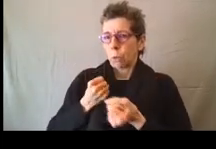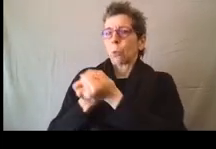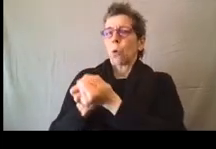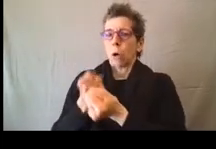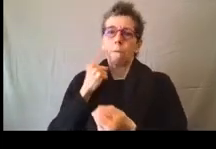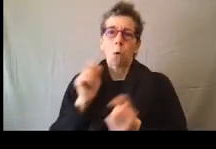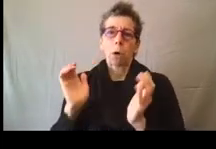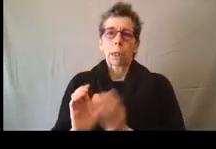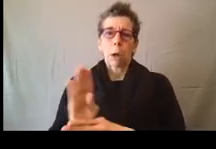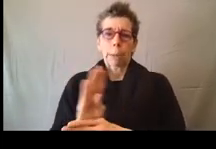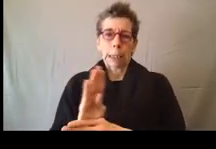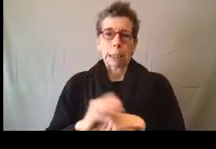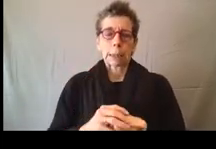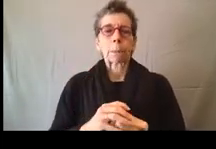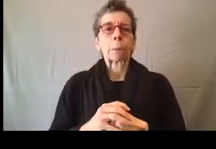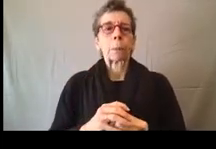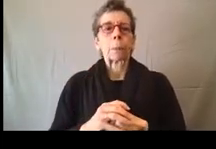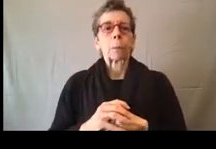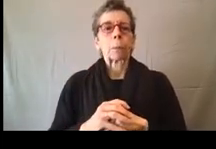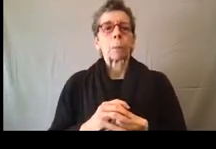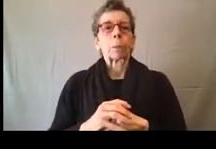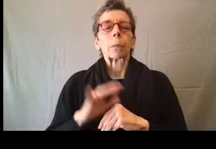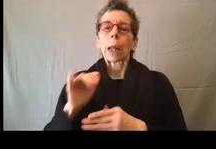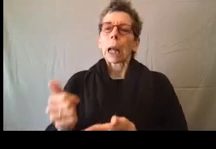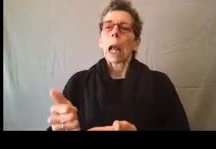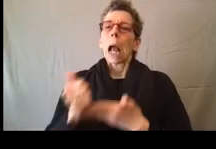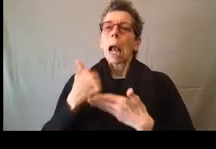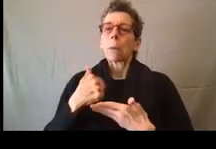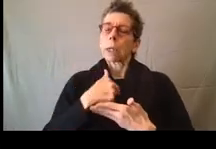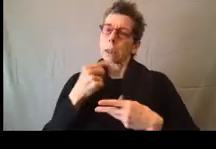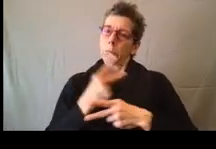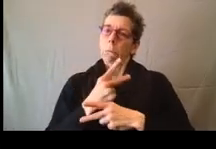addressing these questions, it helped us think about how we can best design a tool the businesses